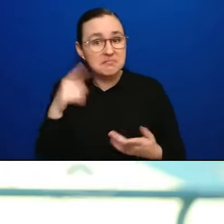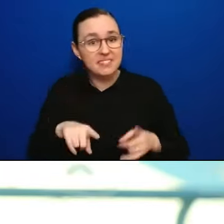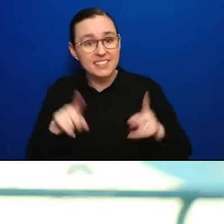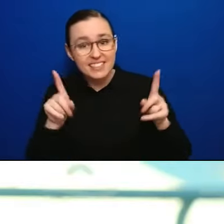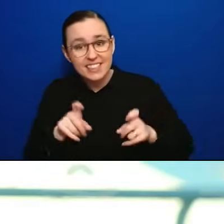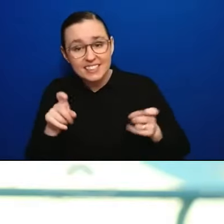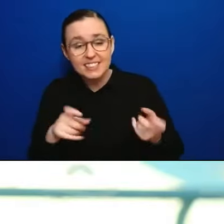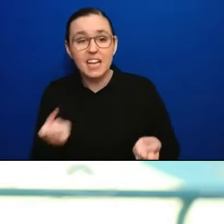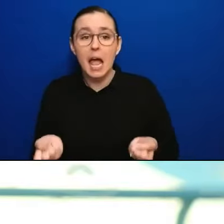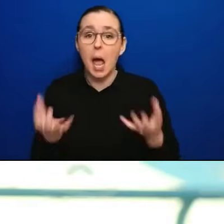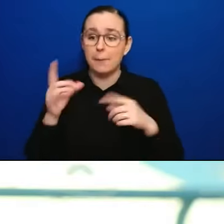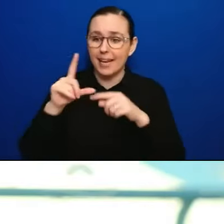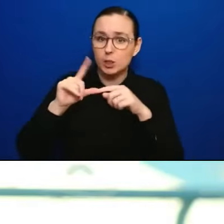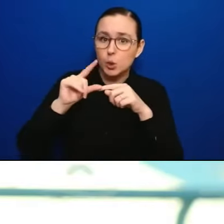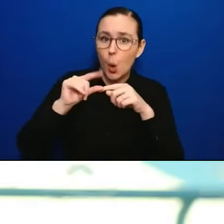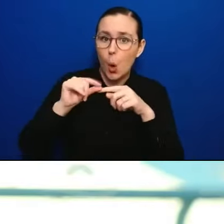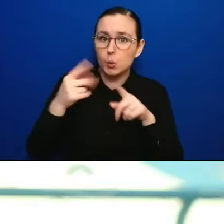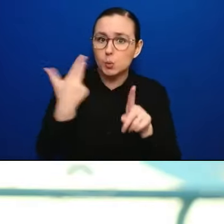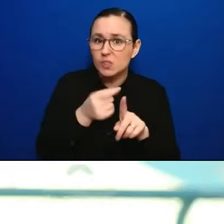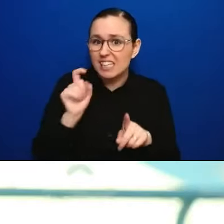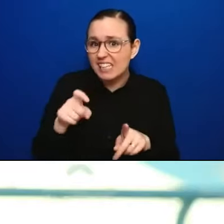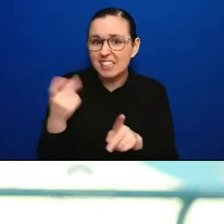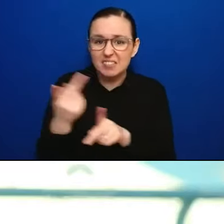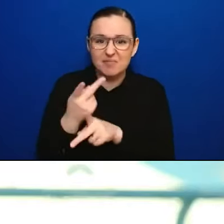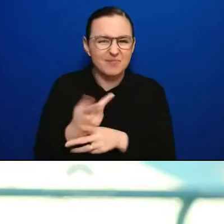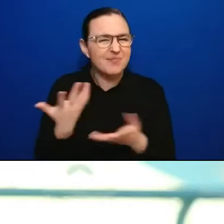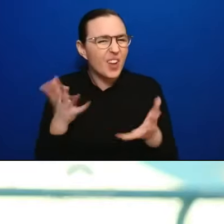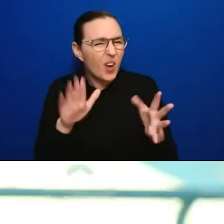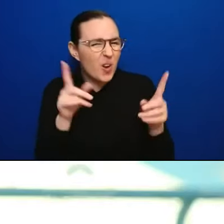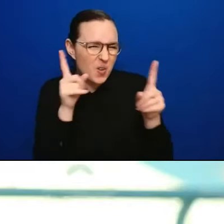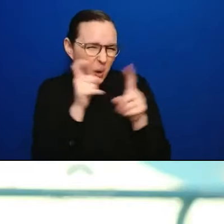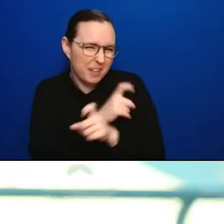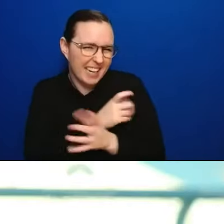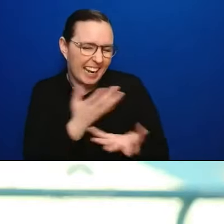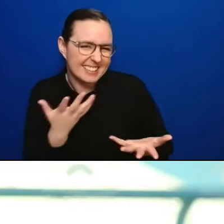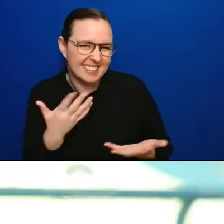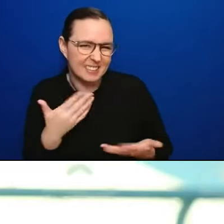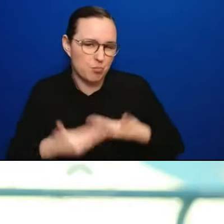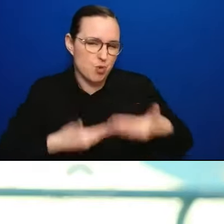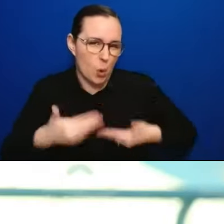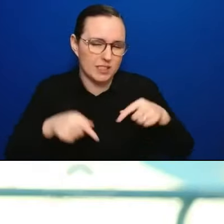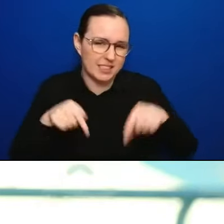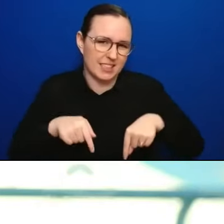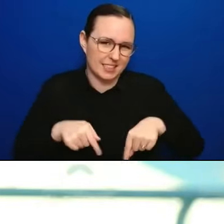In -- as the continued testing